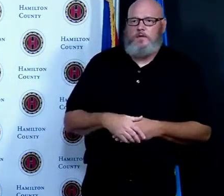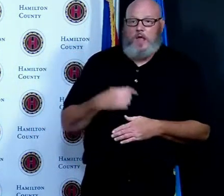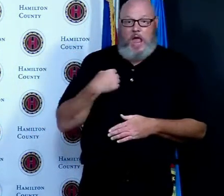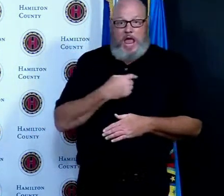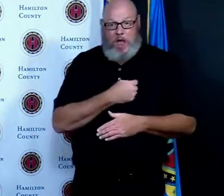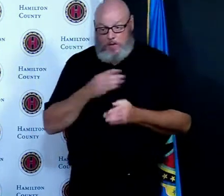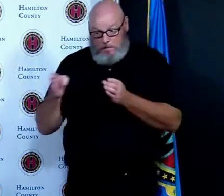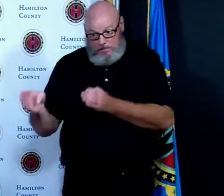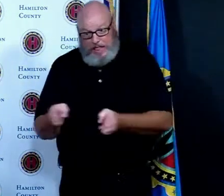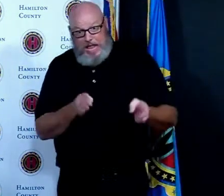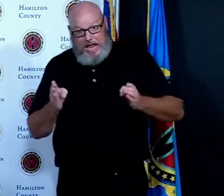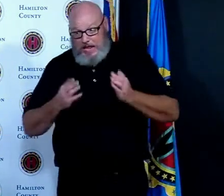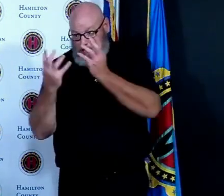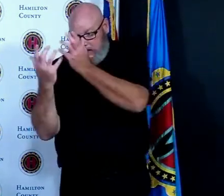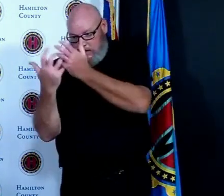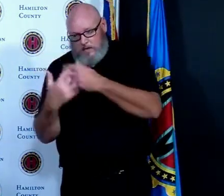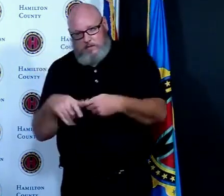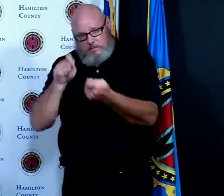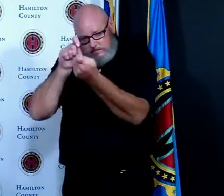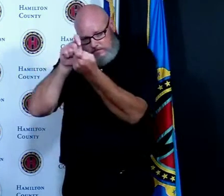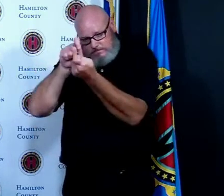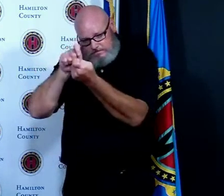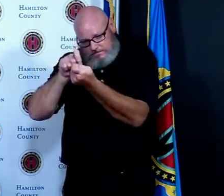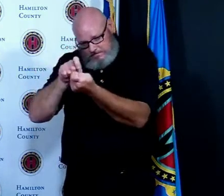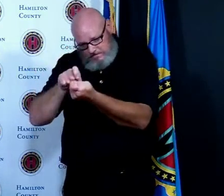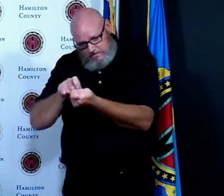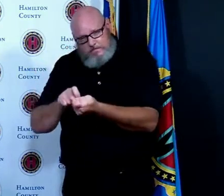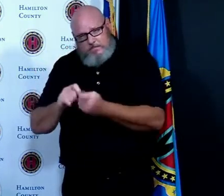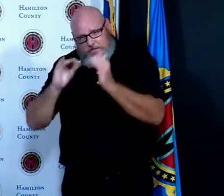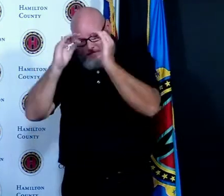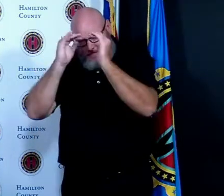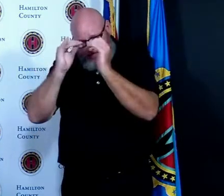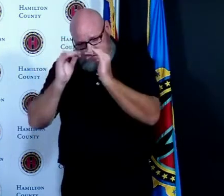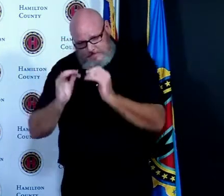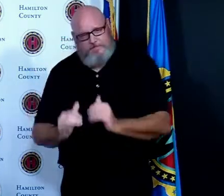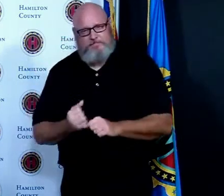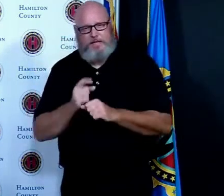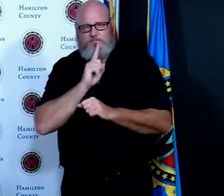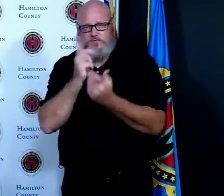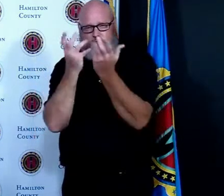in March and April those plans are still in place they can be activated in a relatively short period